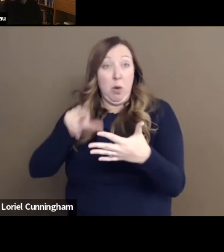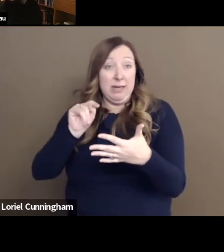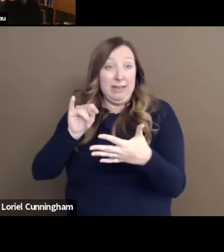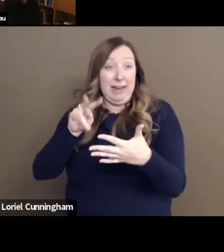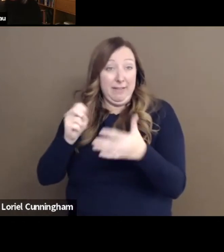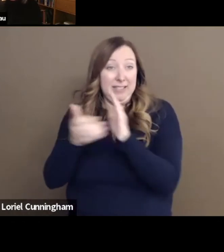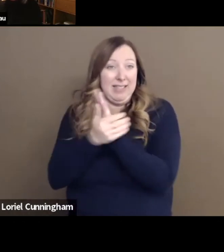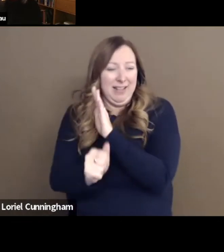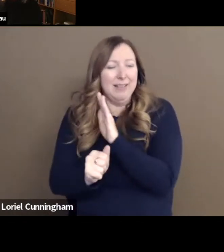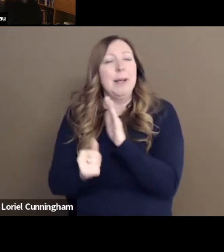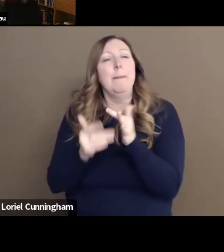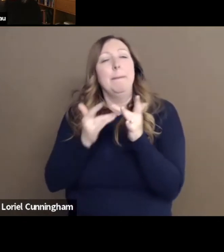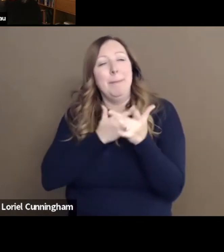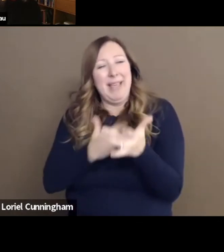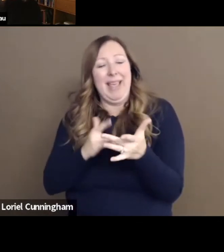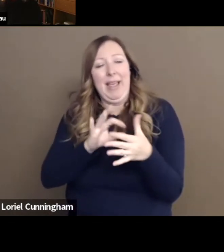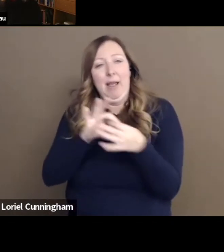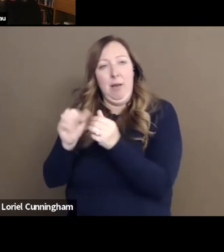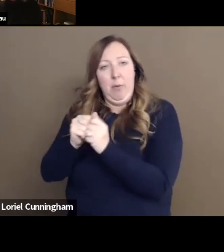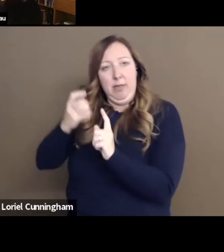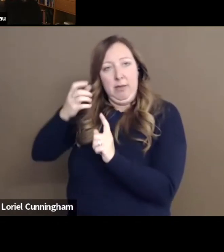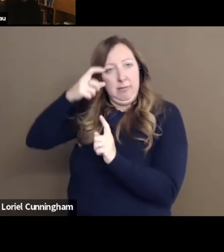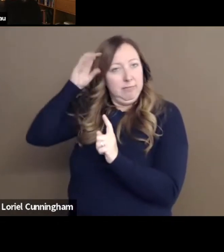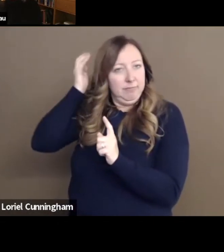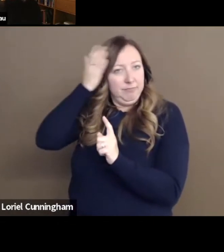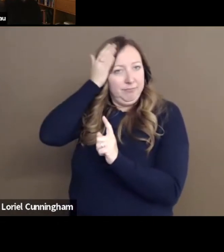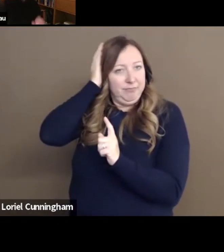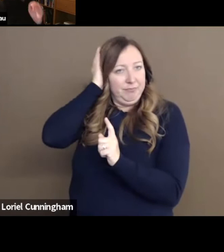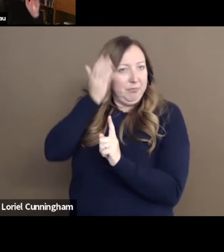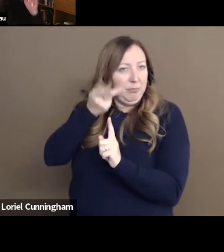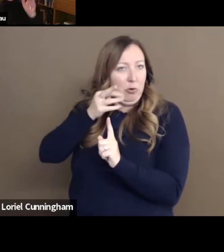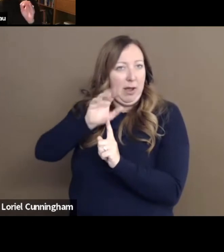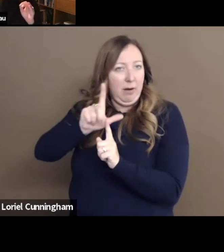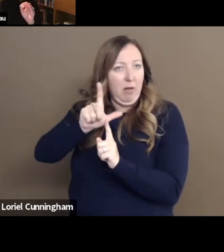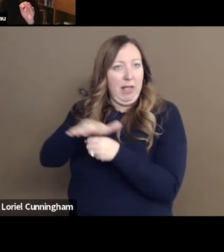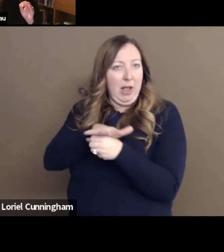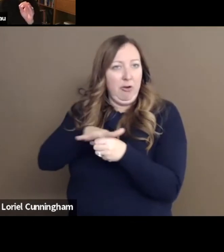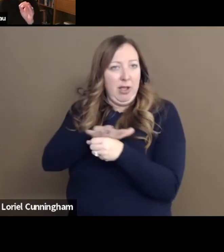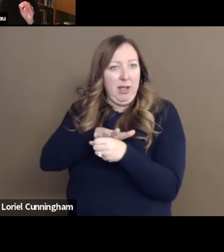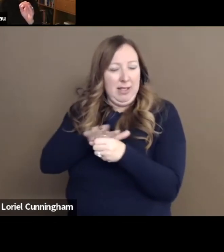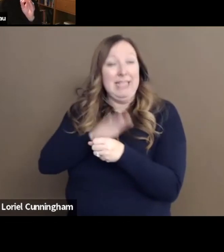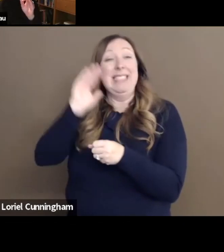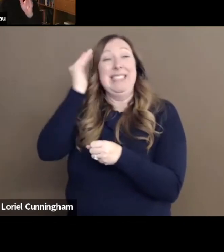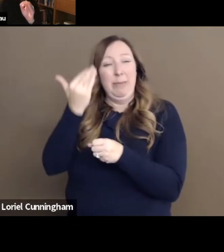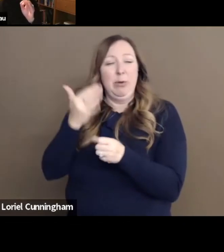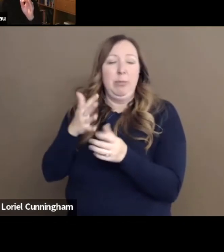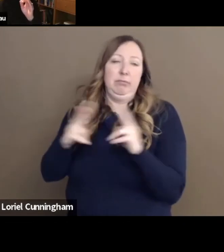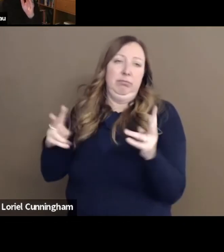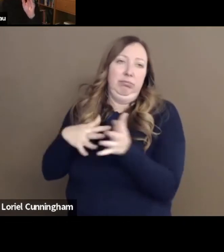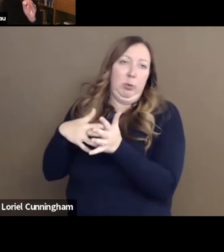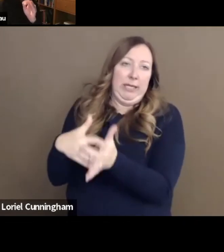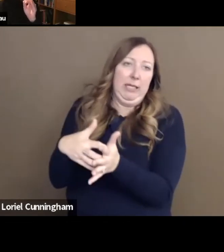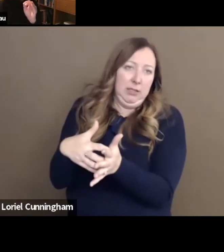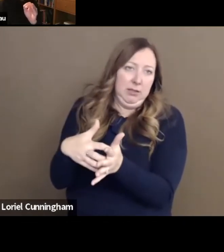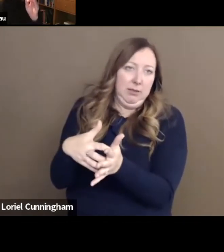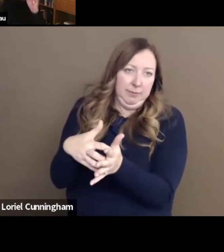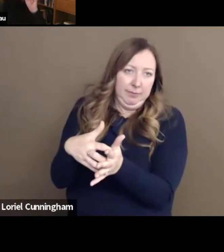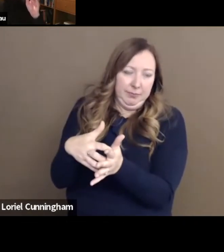seem to be extremely impaired quantitatively that they even as